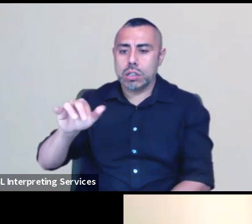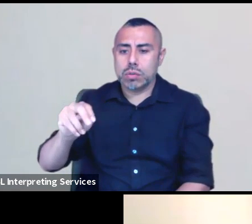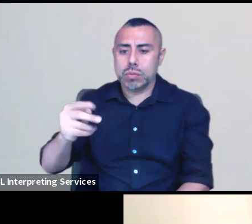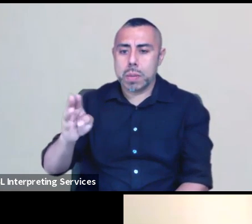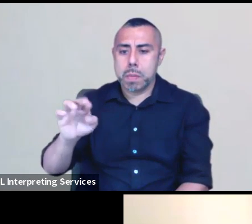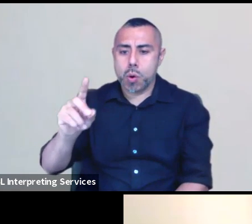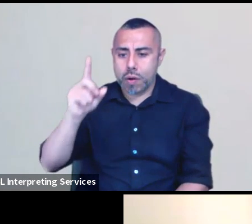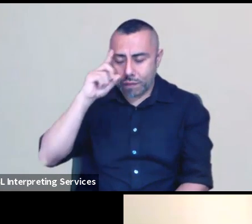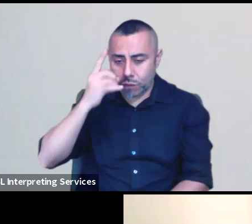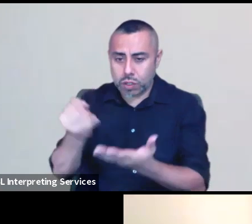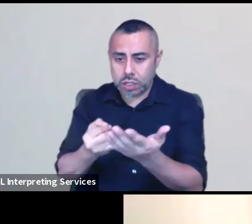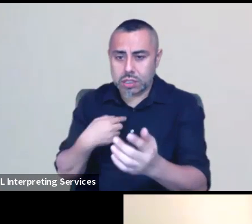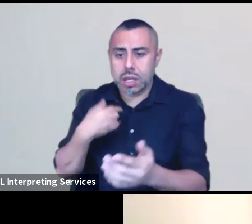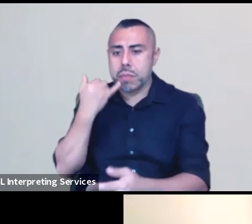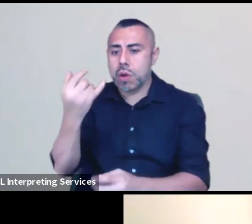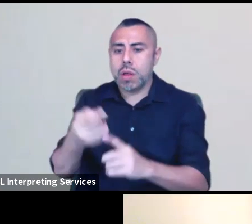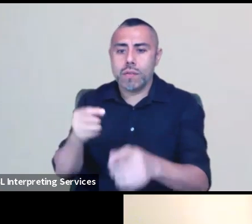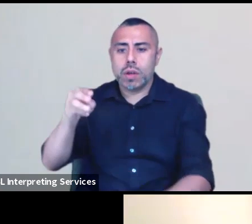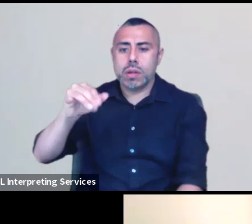which is the homeland of the Dakota and Ojibwe people.